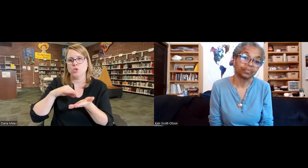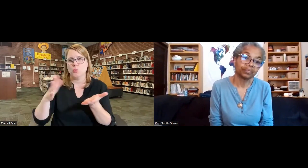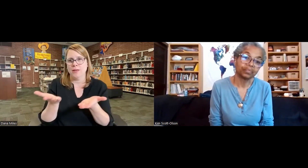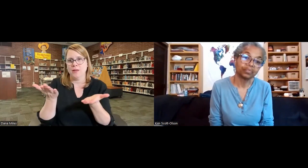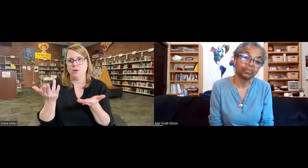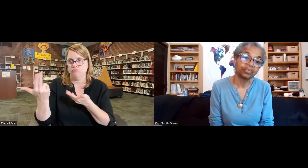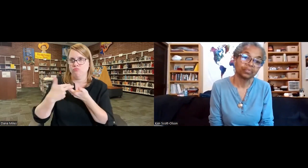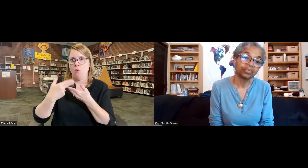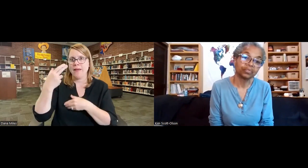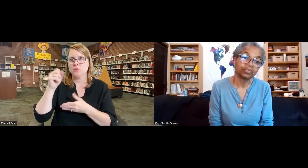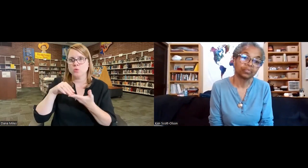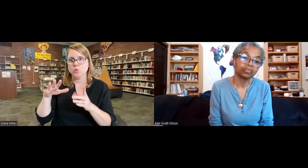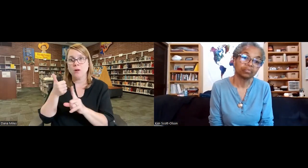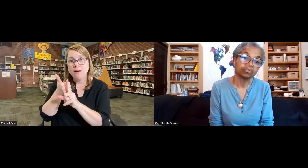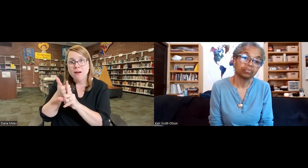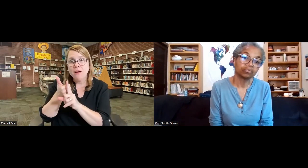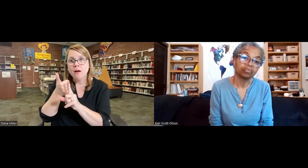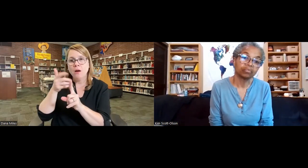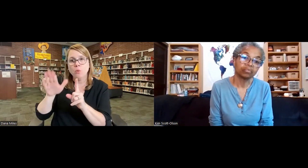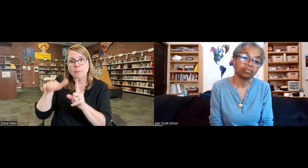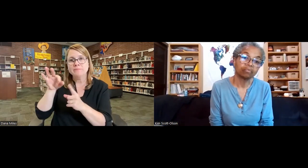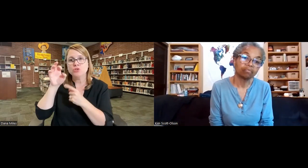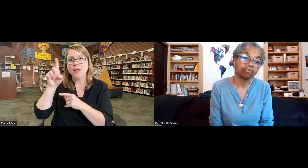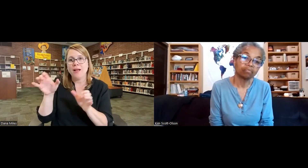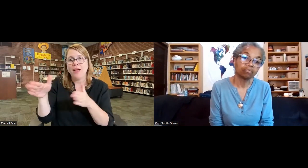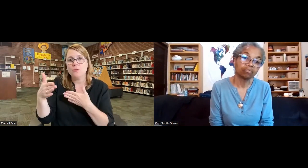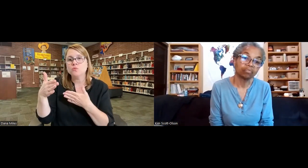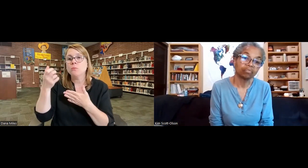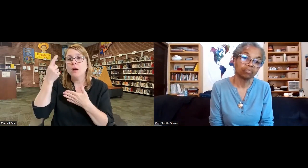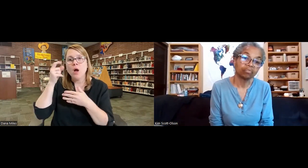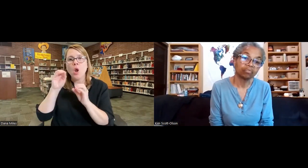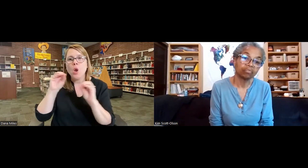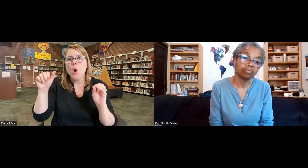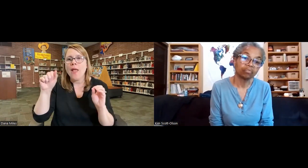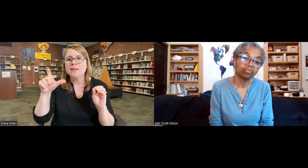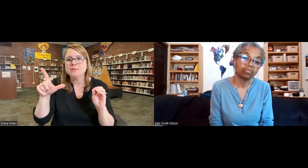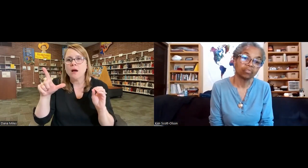I once had a student here, an enrolled high school student who grew up in a special education classroom.